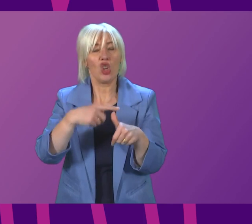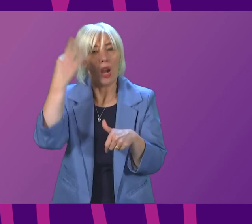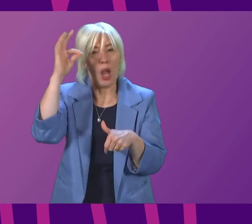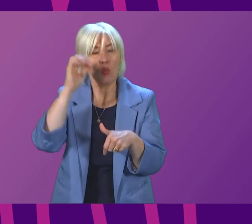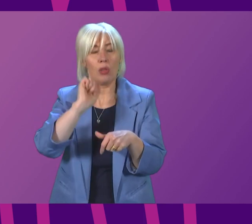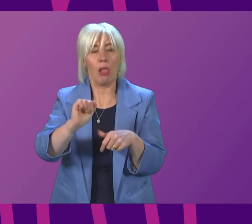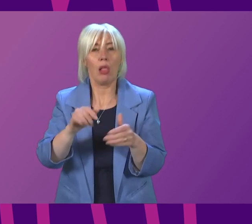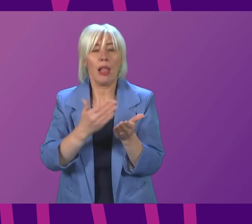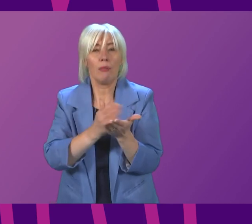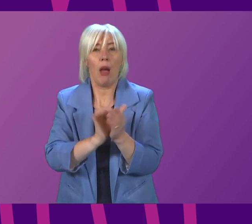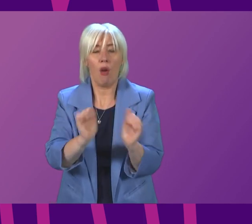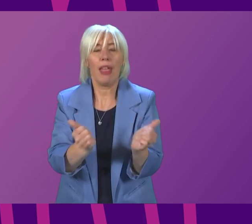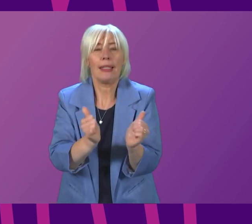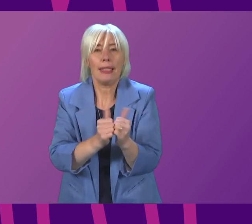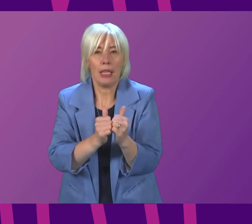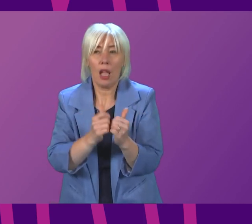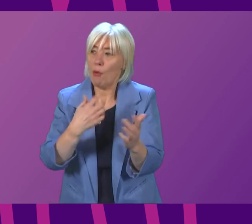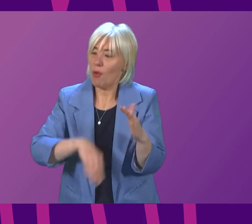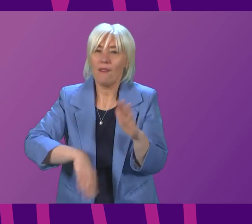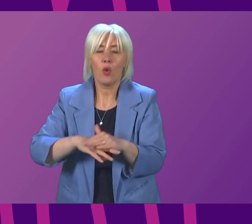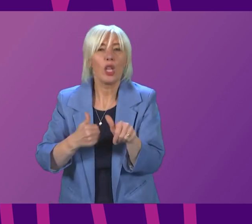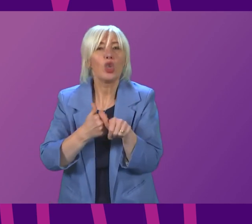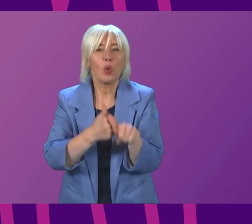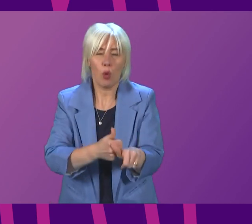It is important that we fully support that transition and I give an assurance that the